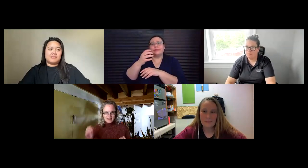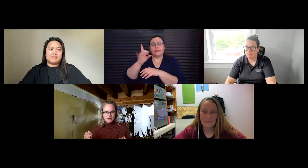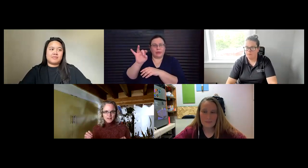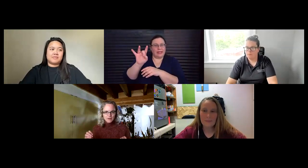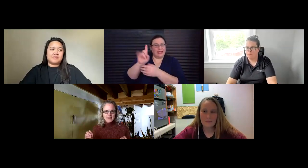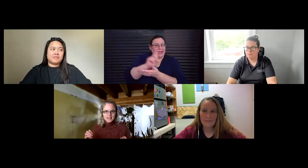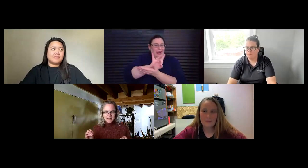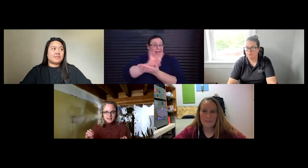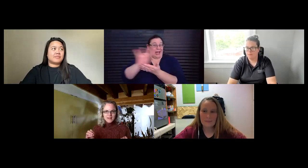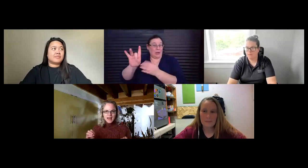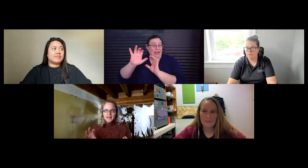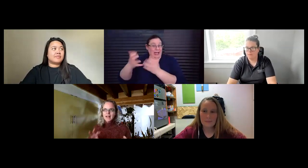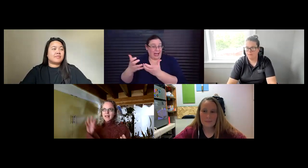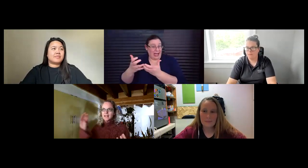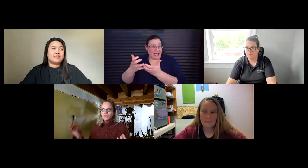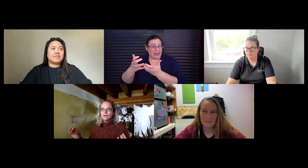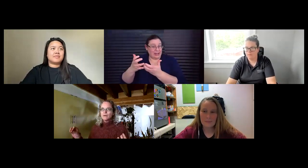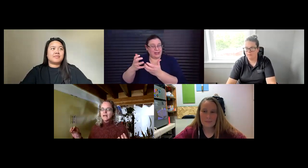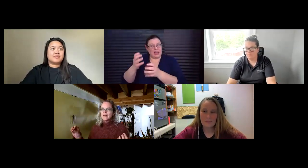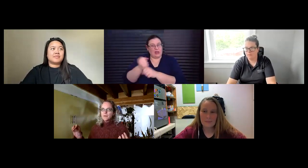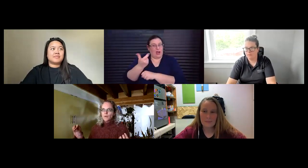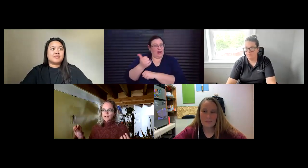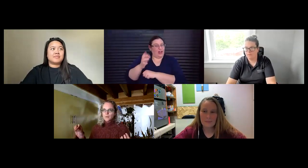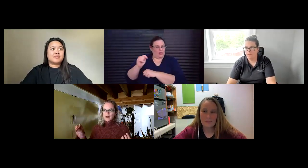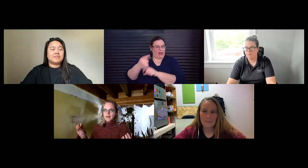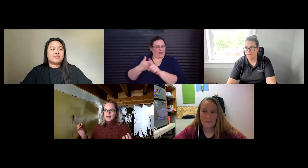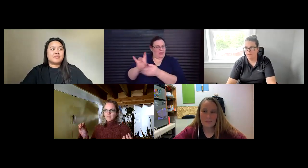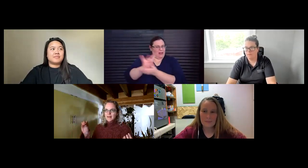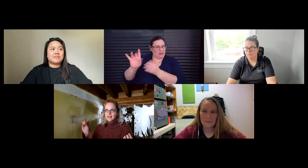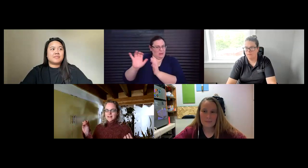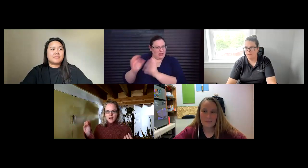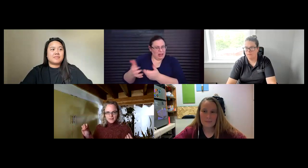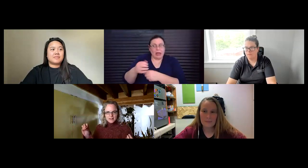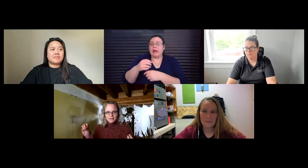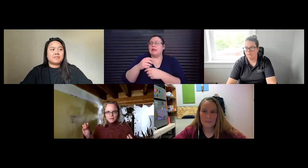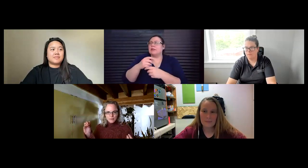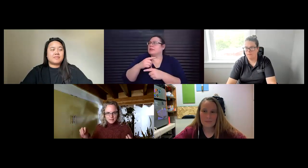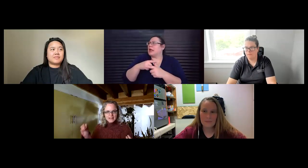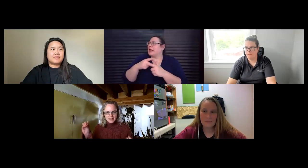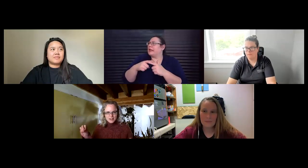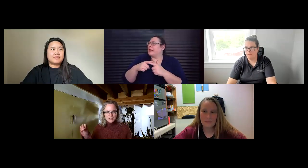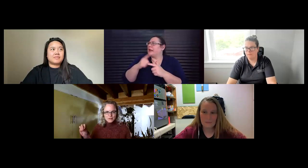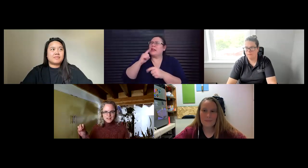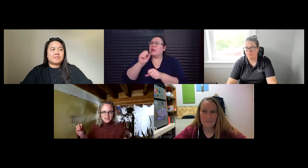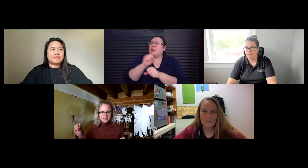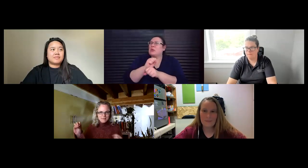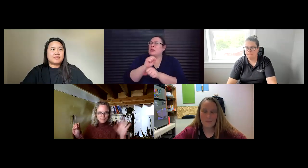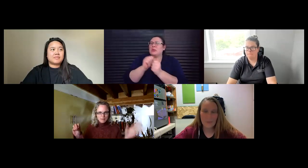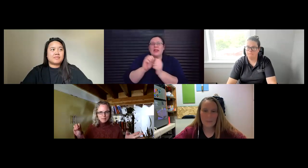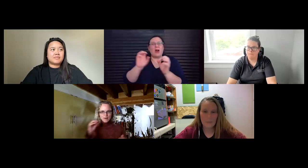and you got a grant at the end of that. And then you worked with I think it's the office of rehabilitation services, if I remember